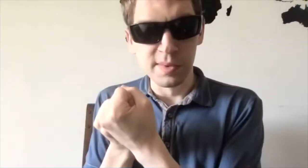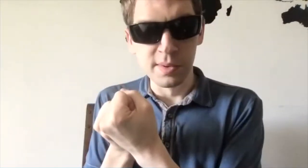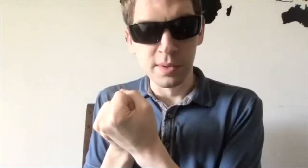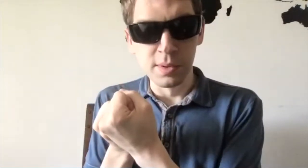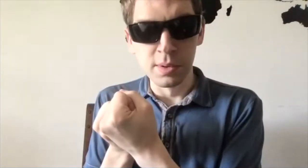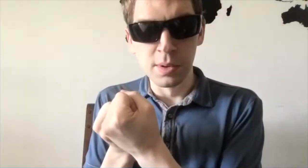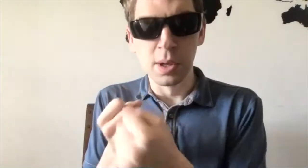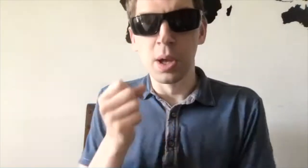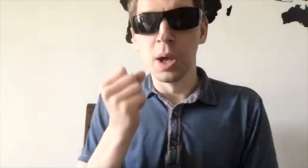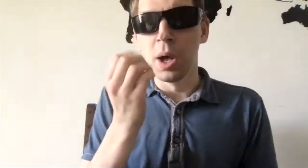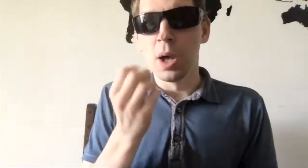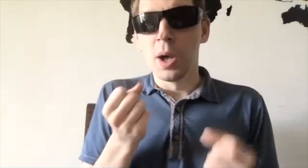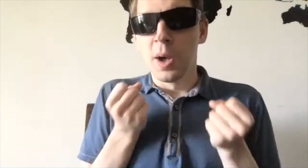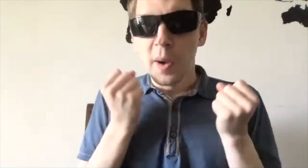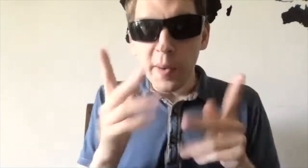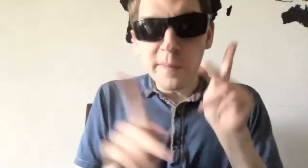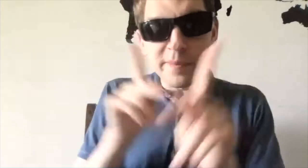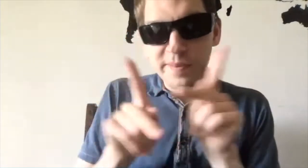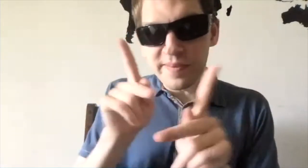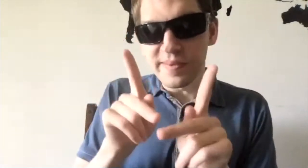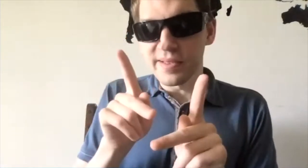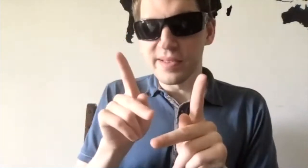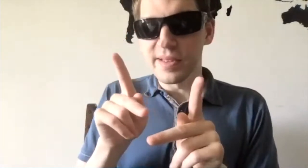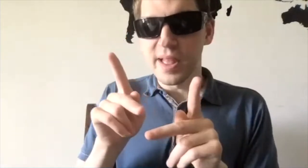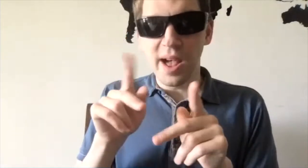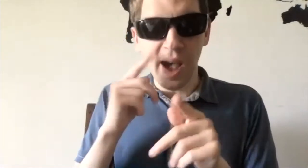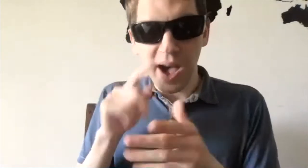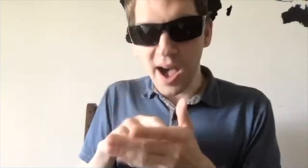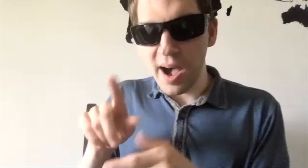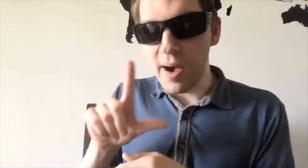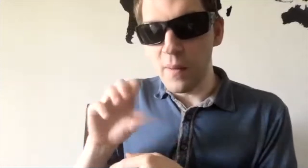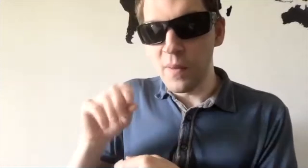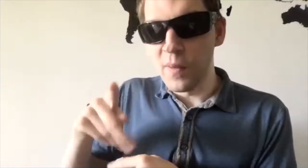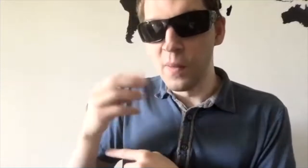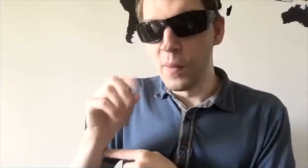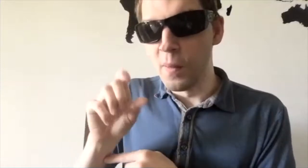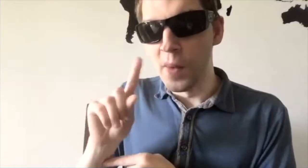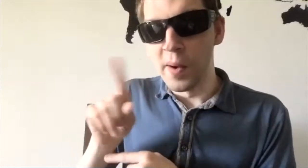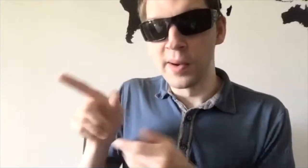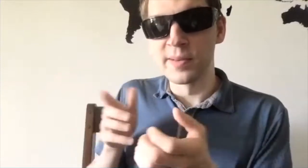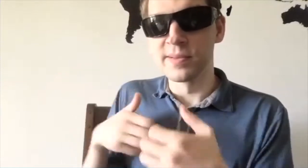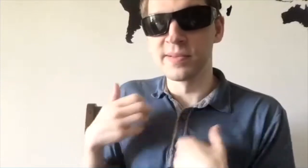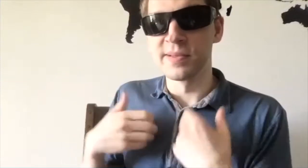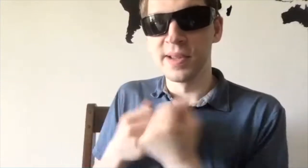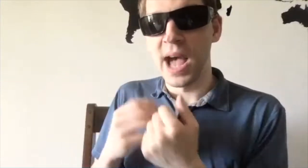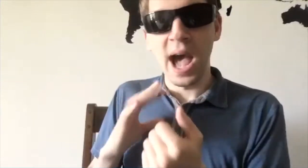emotional support animals. Some people